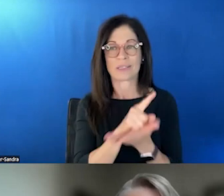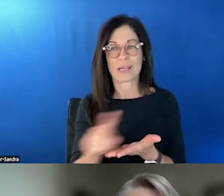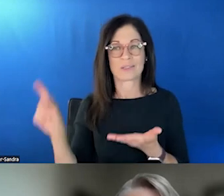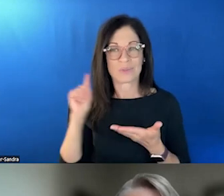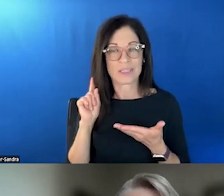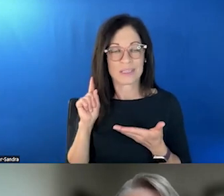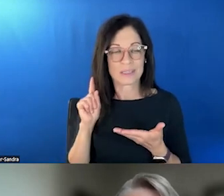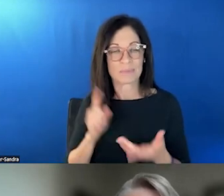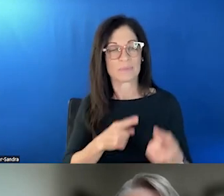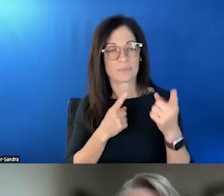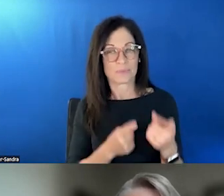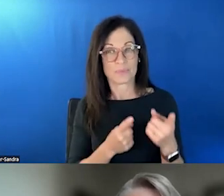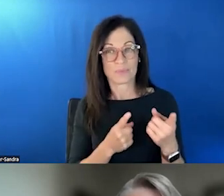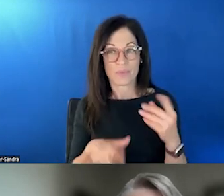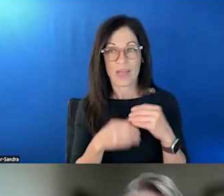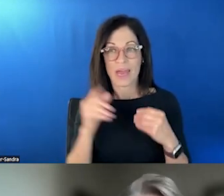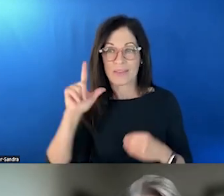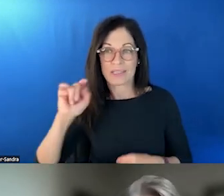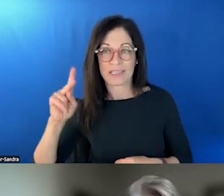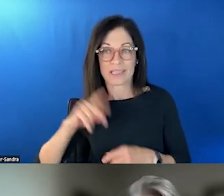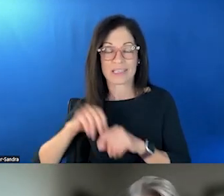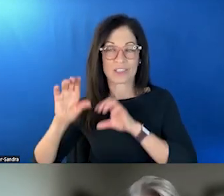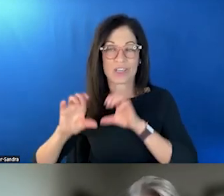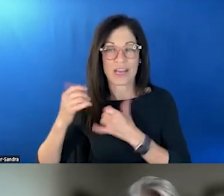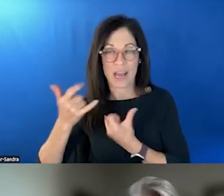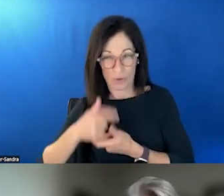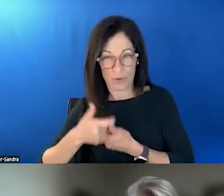WE ARE PUTTING THE LINK IN THE CHAT FOR YOU TO LOOK AT.